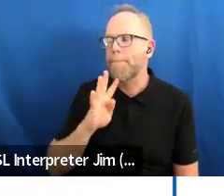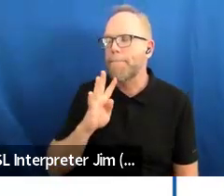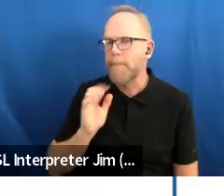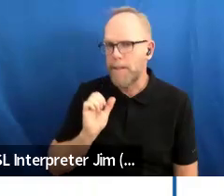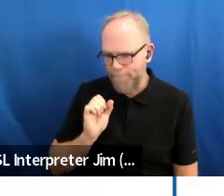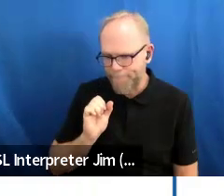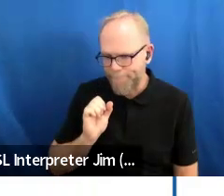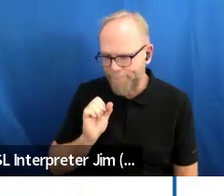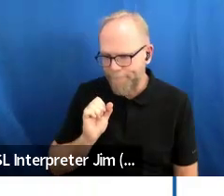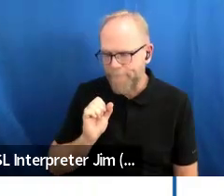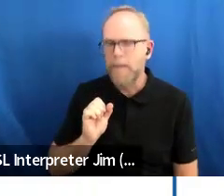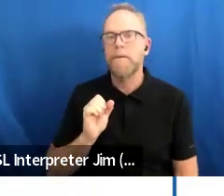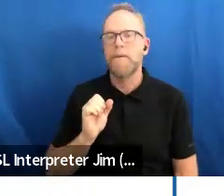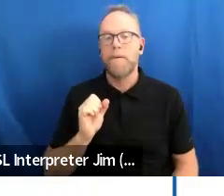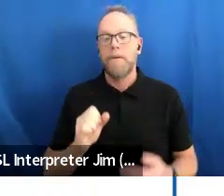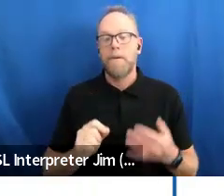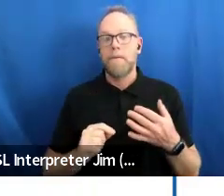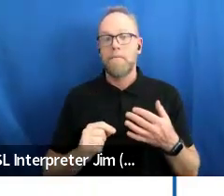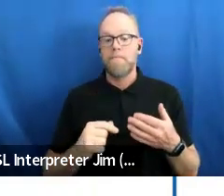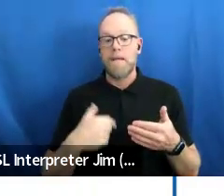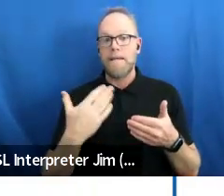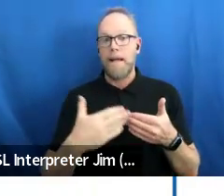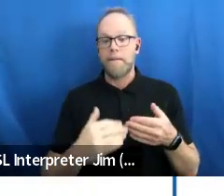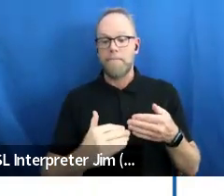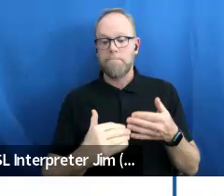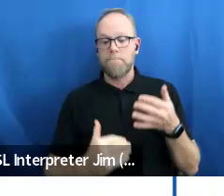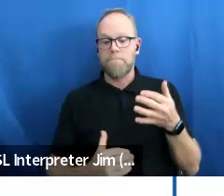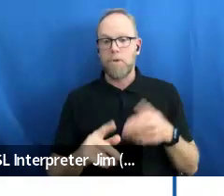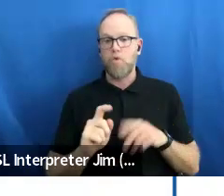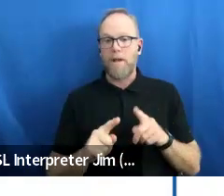These next couple of questions are all very similar.